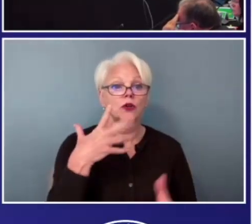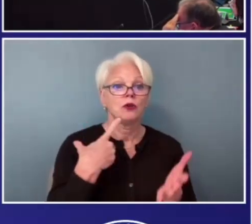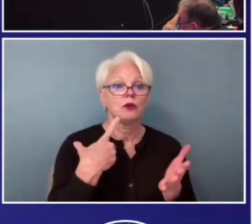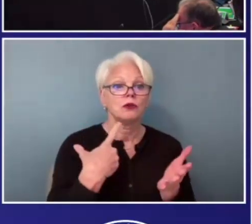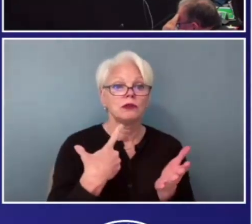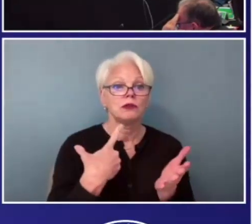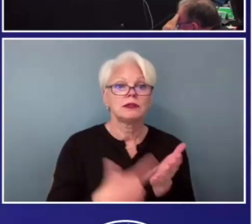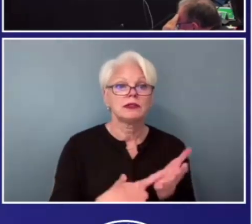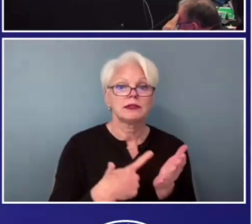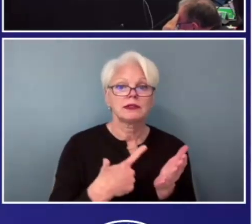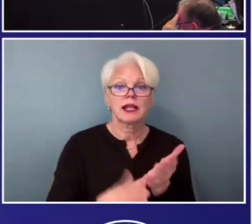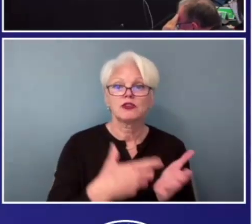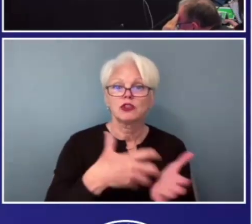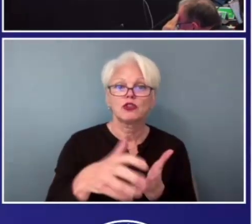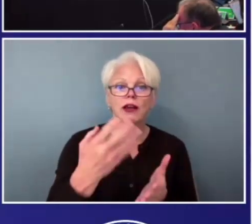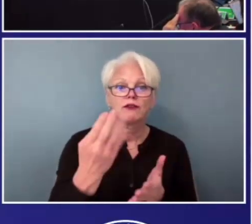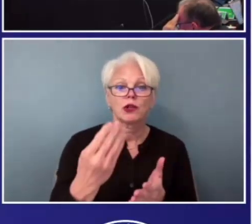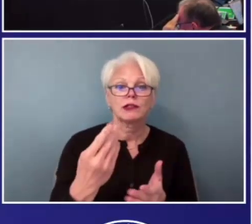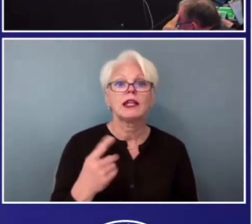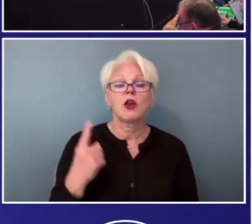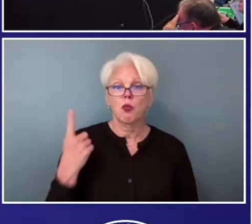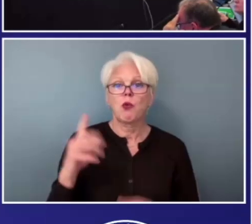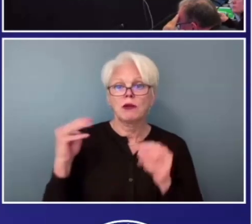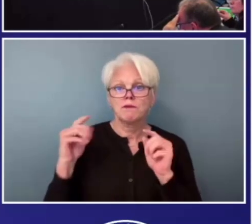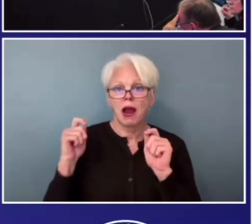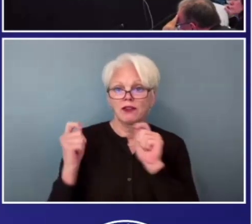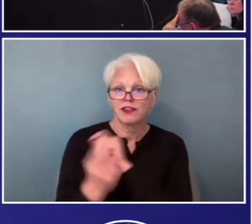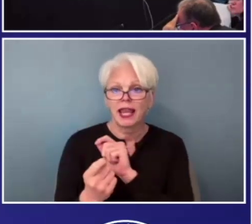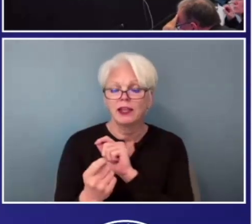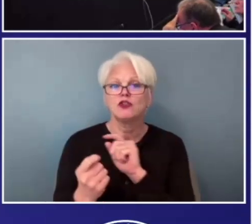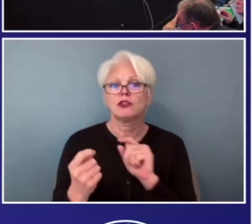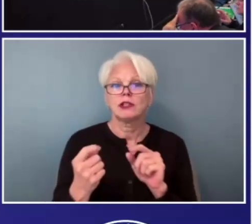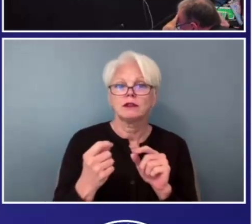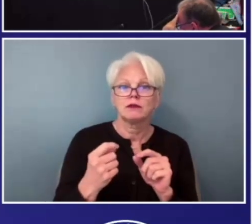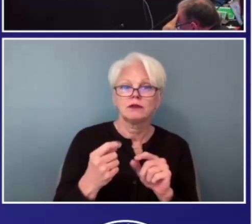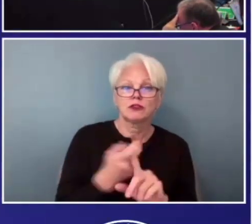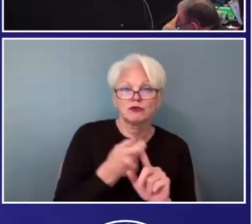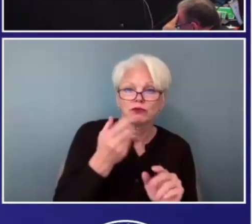I have one modification from what I discussed right before lunch,